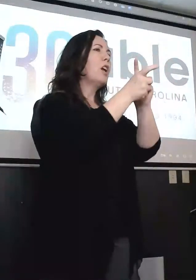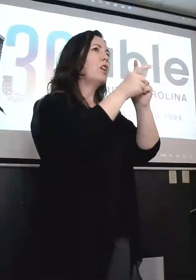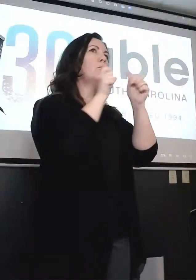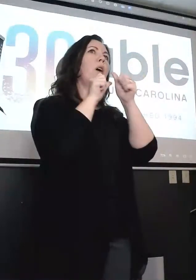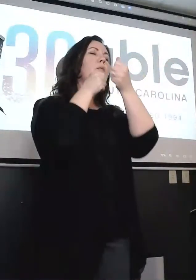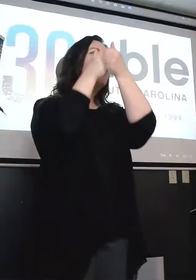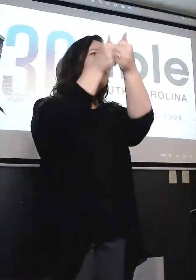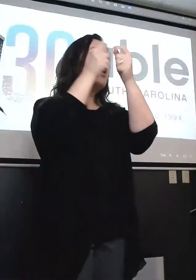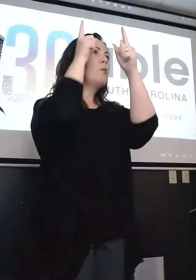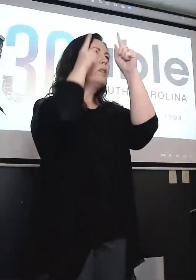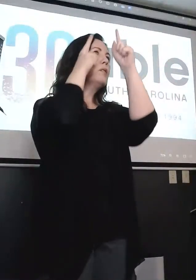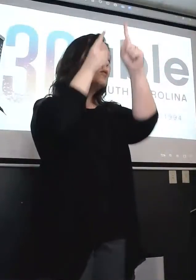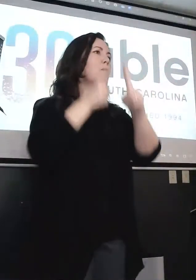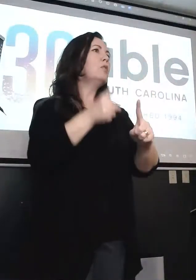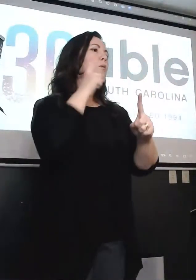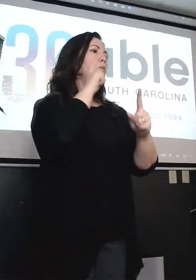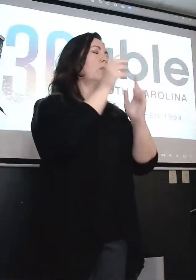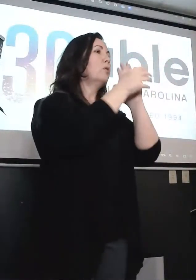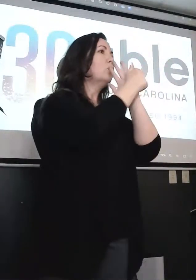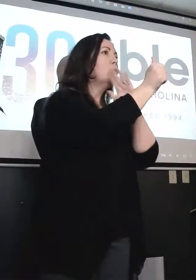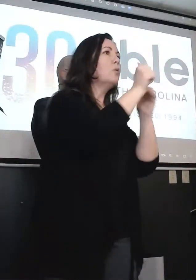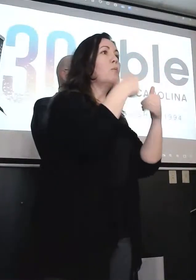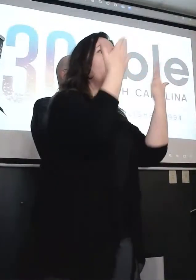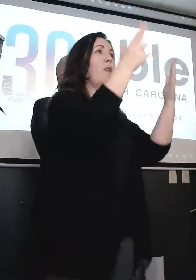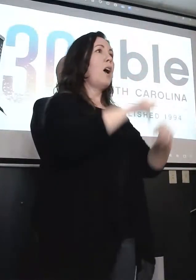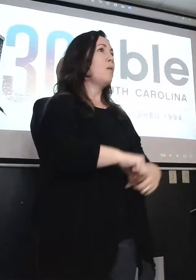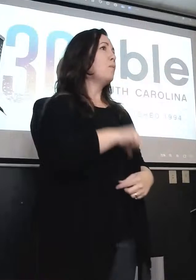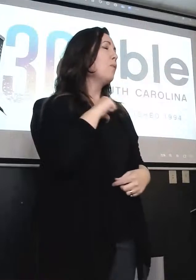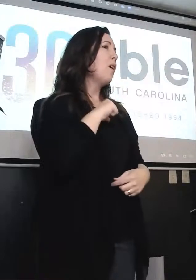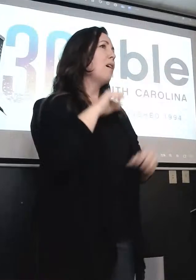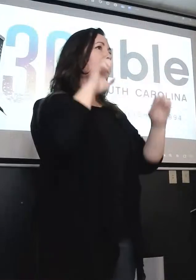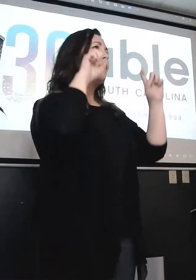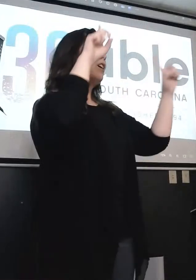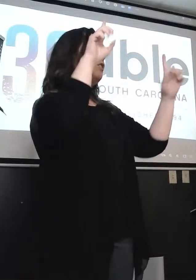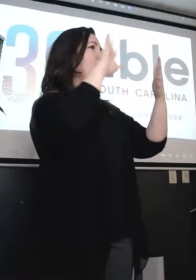people with disabilities with the tools to Foster Pride, educate the community,